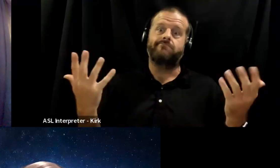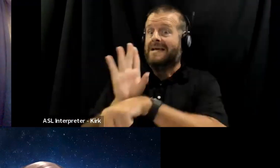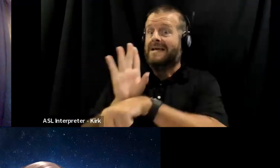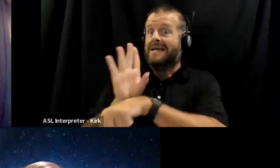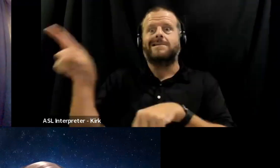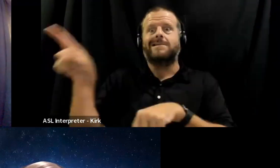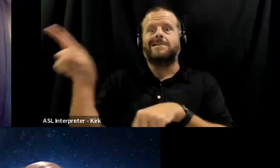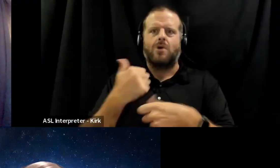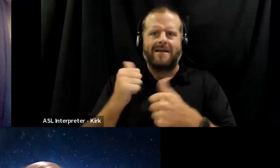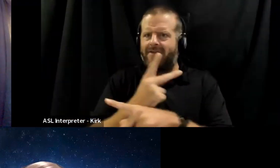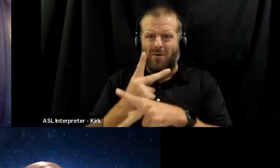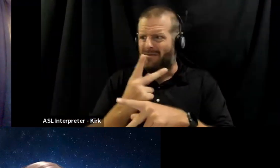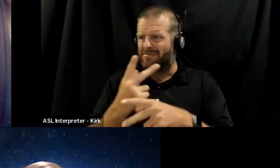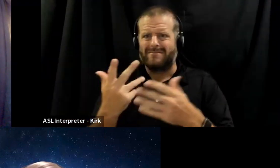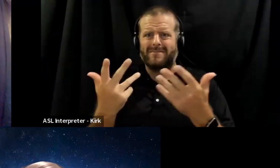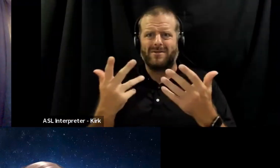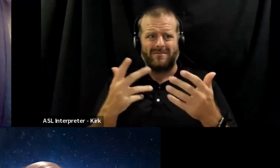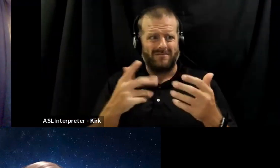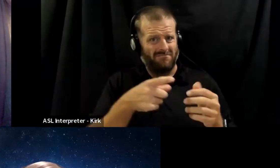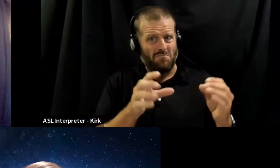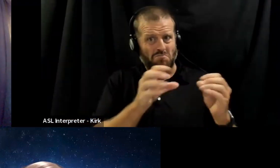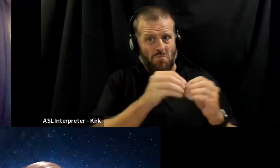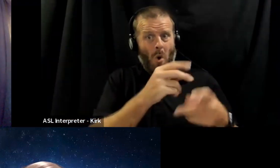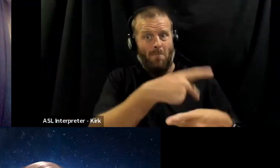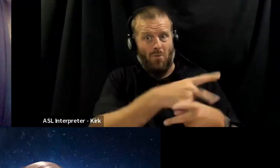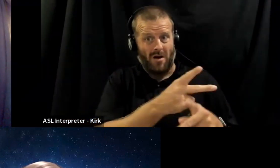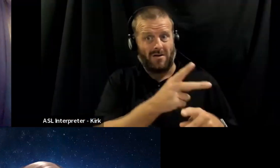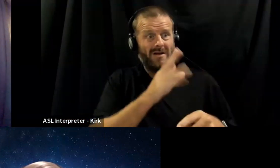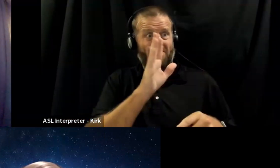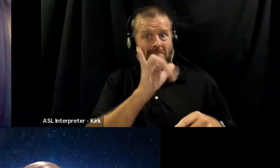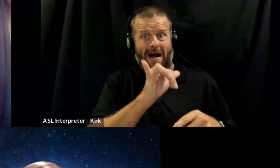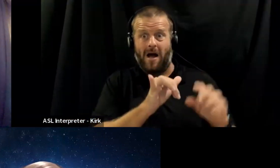do we get more productivity by bringing people in the office or leaving them out in their homes?